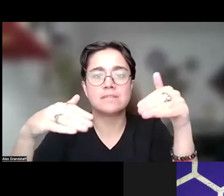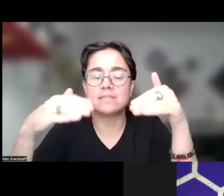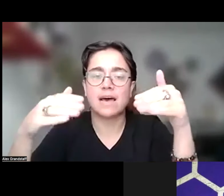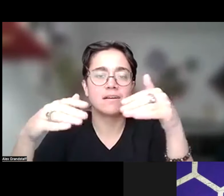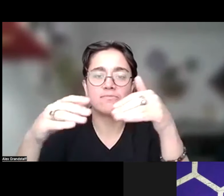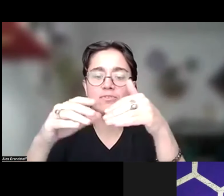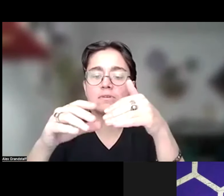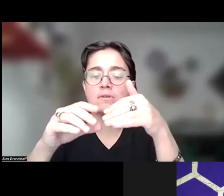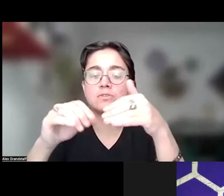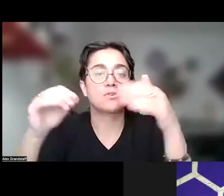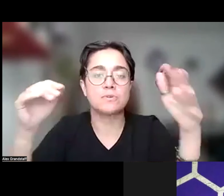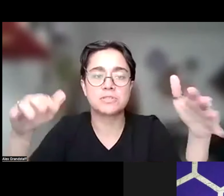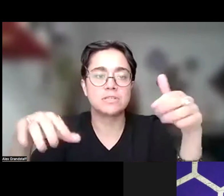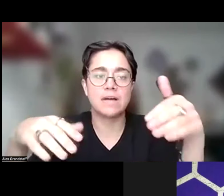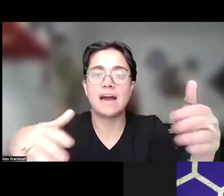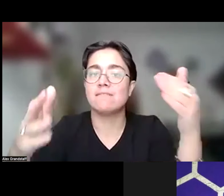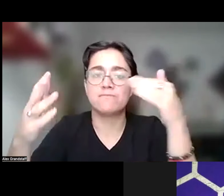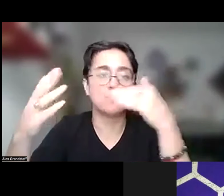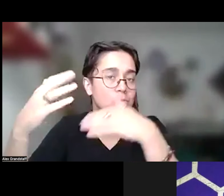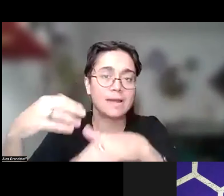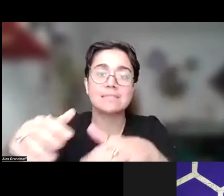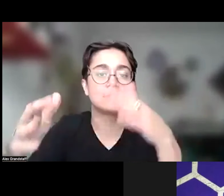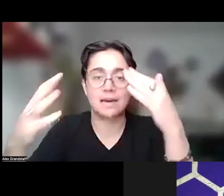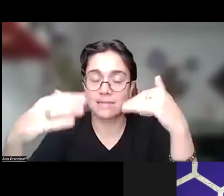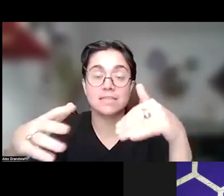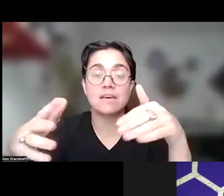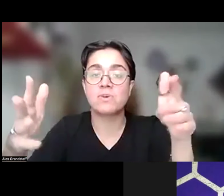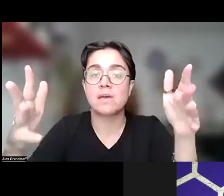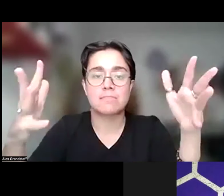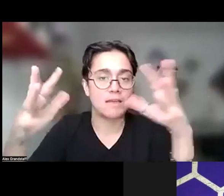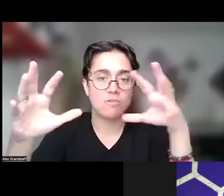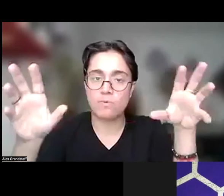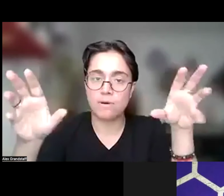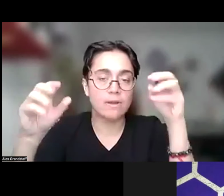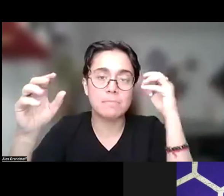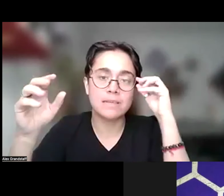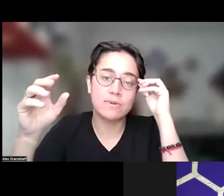word some are expressing the designer